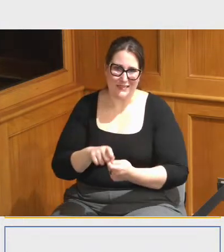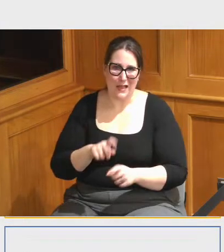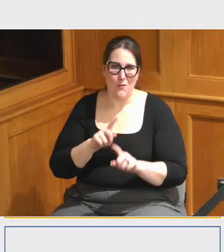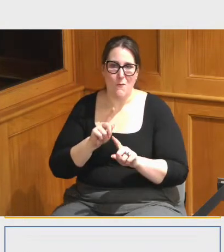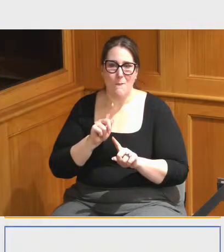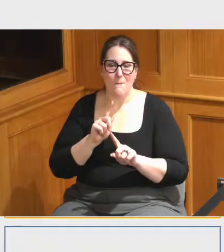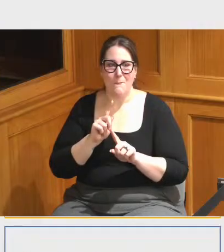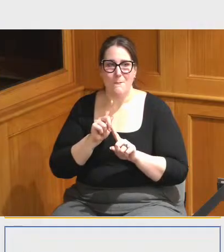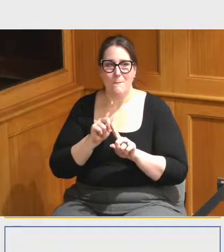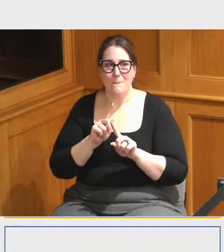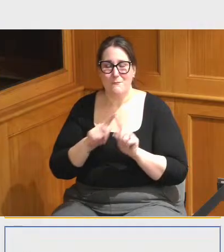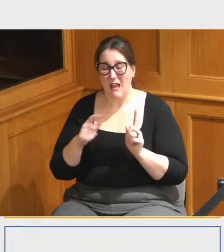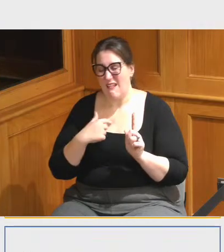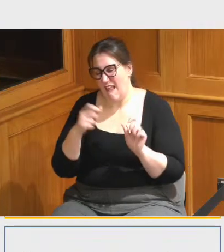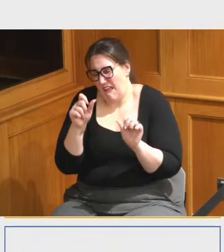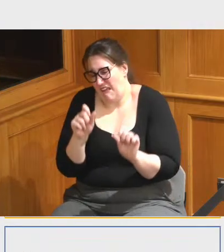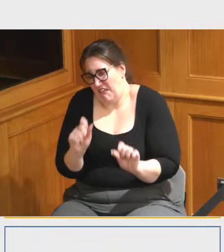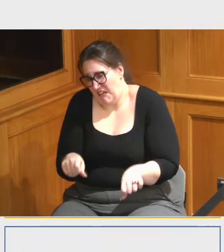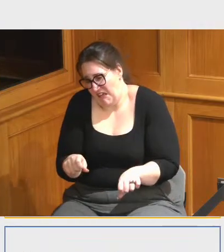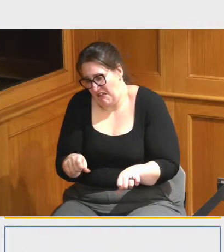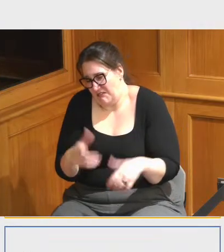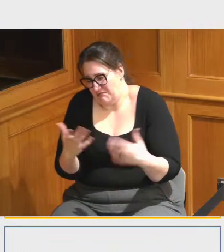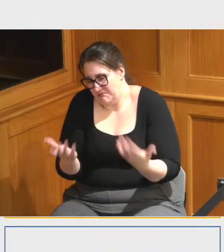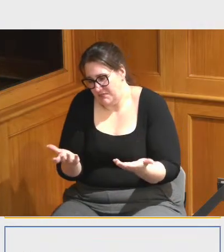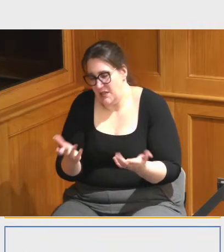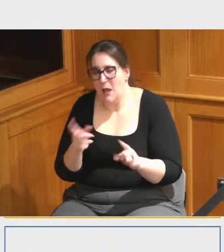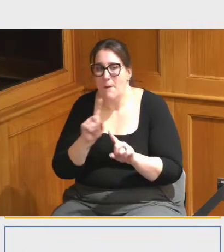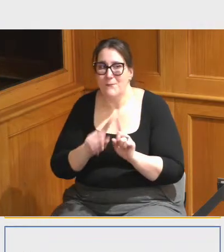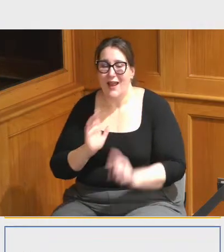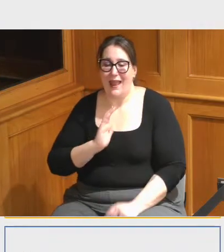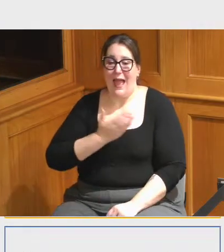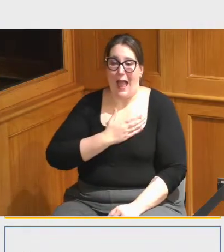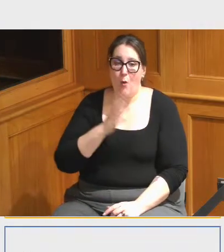weeds if if you want me to, but ultimately this represents our estimates of development costs for